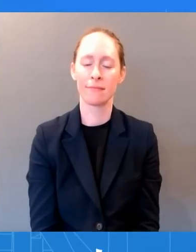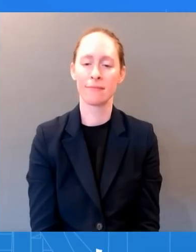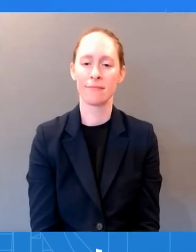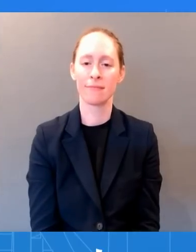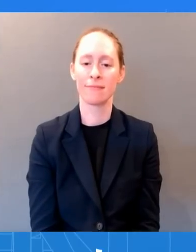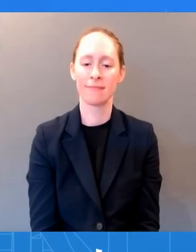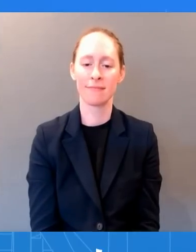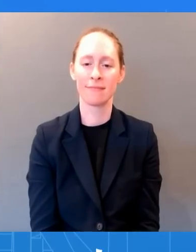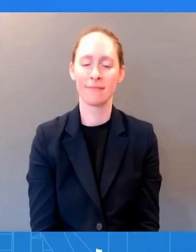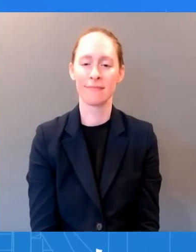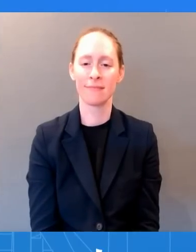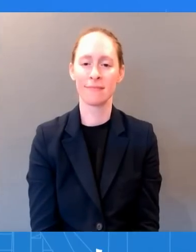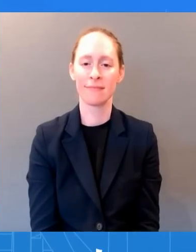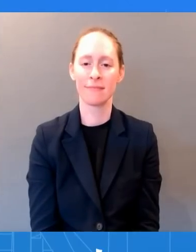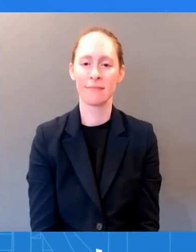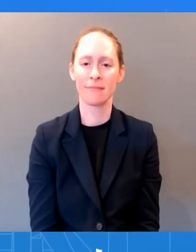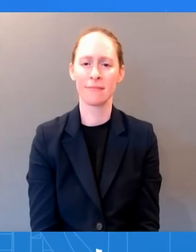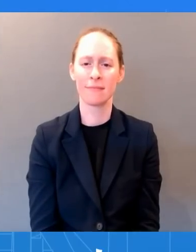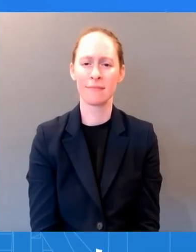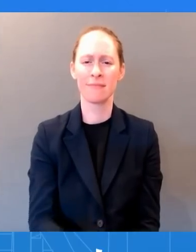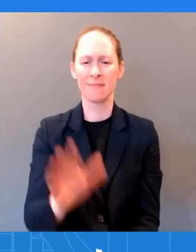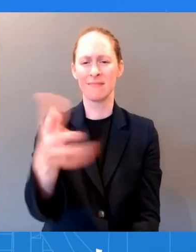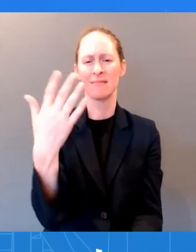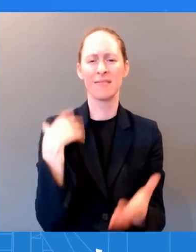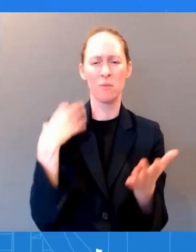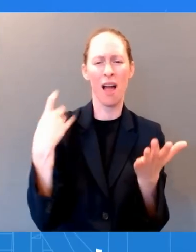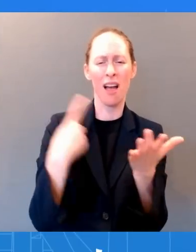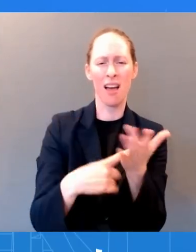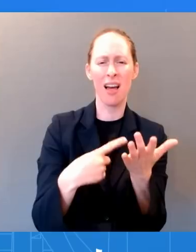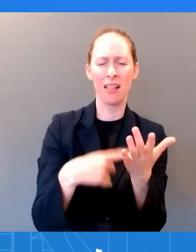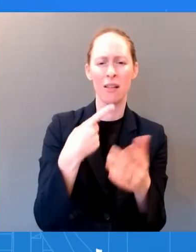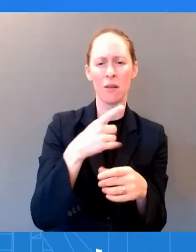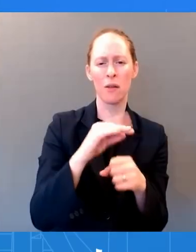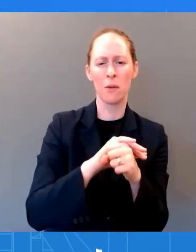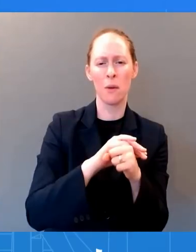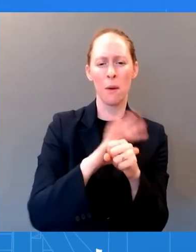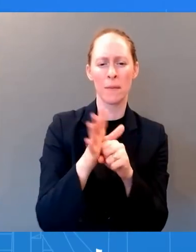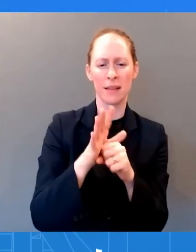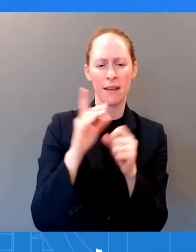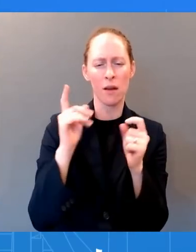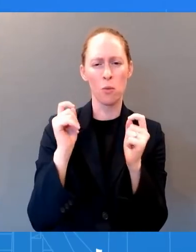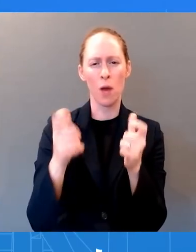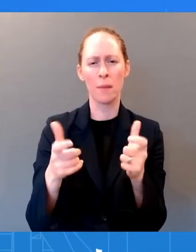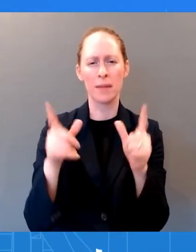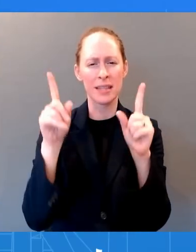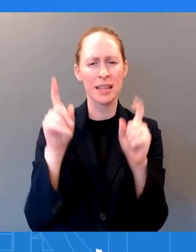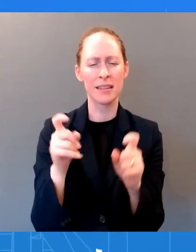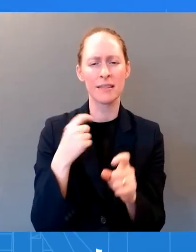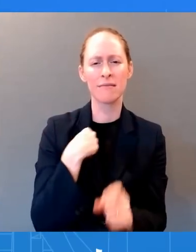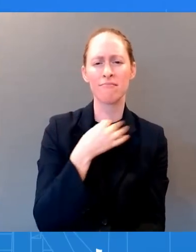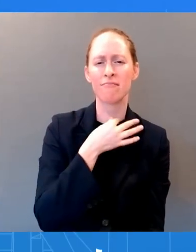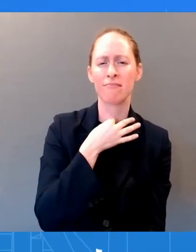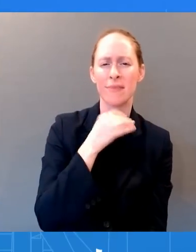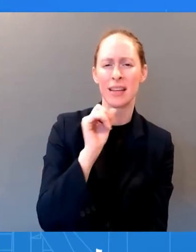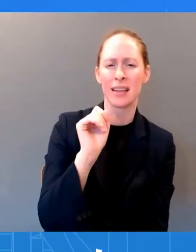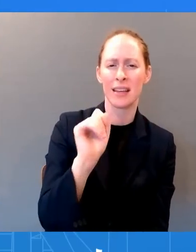to what you were saying about the COVID-19 rapid tests. Is it that you need more money to buy more tests